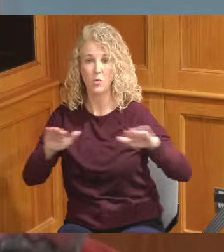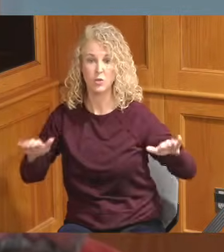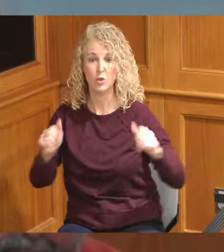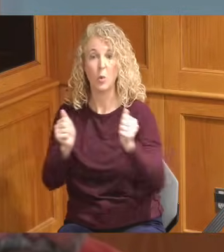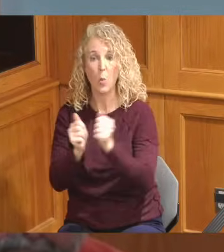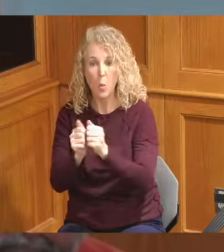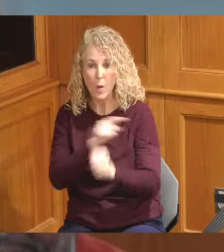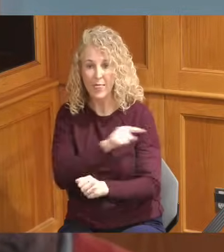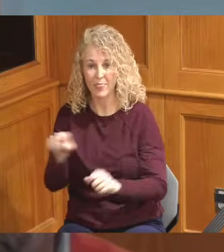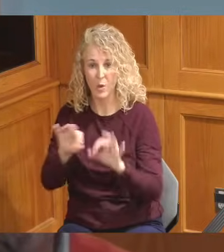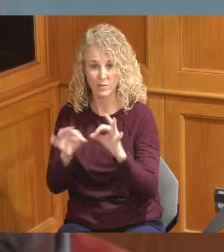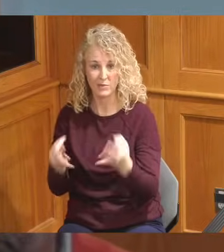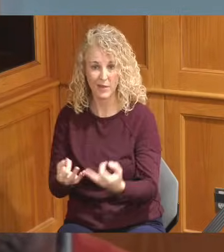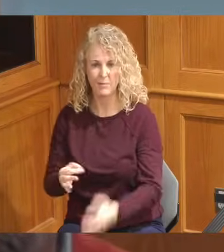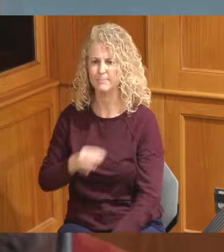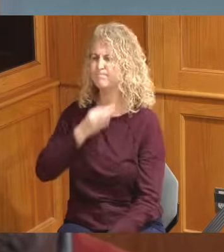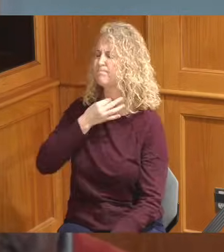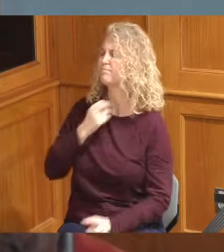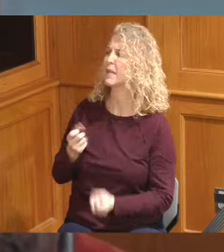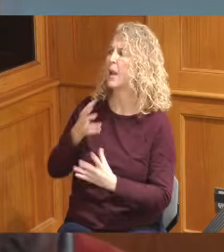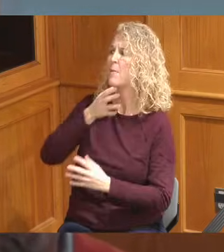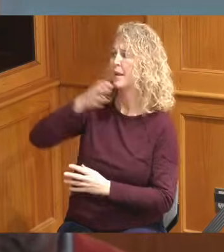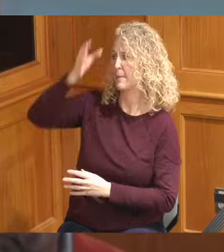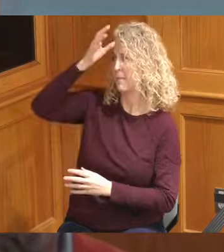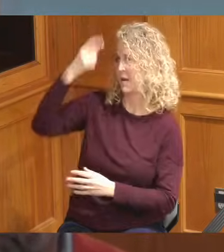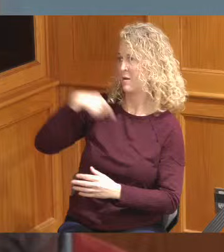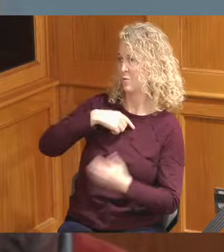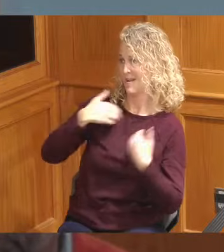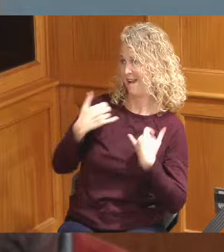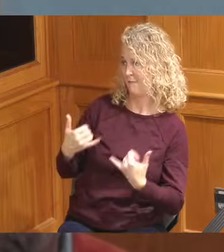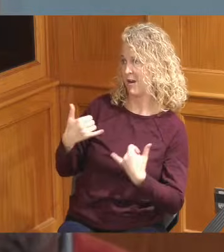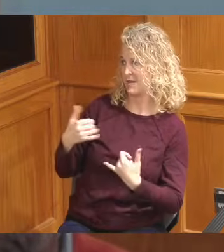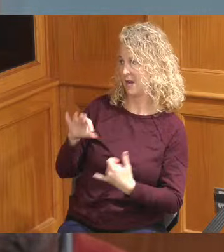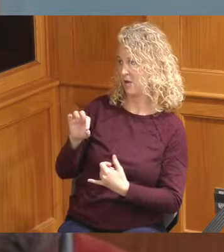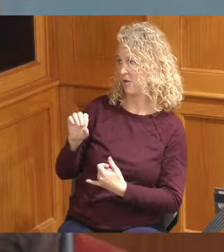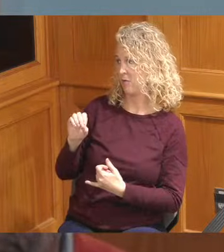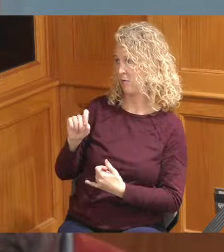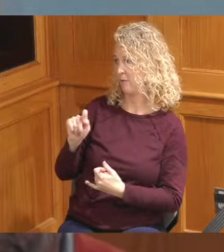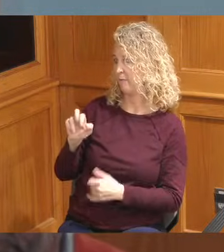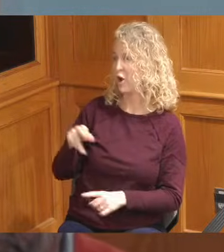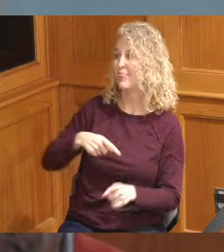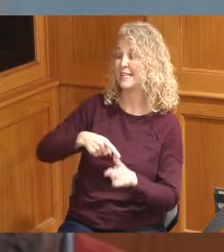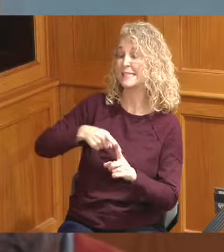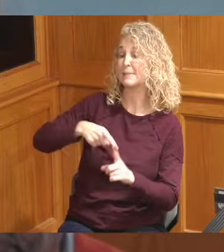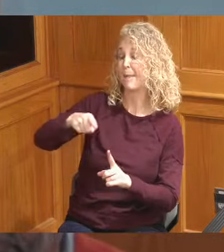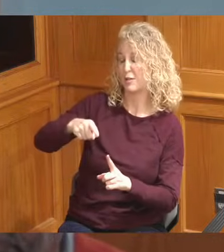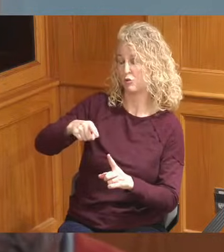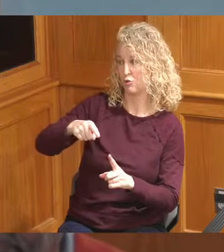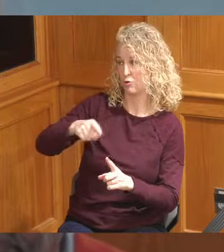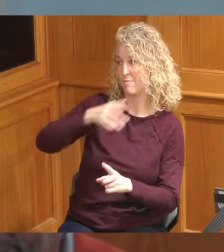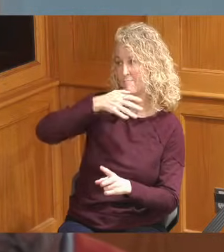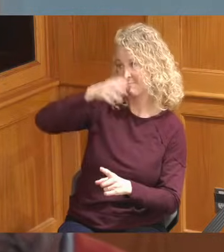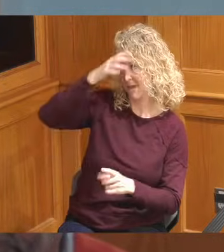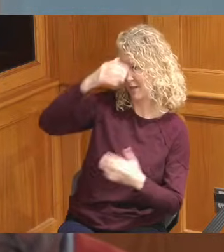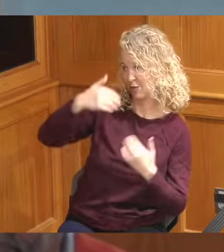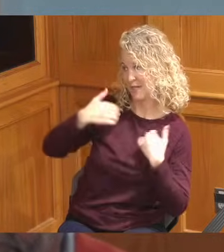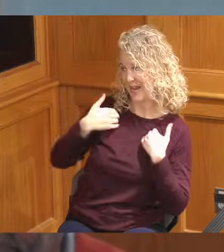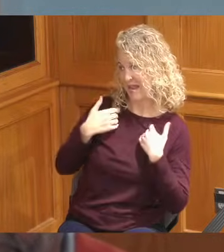well. Do you know how many foster parents we have in that that are specialized like these? not that